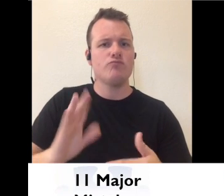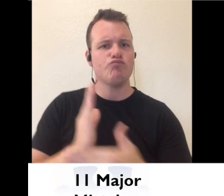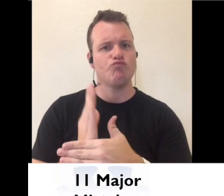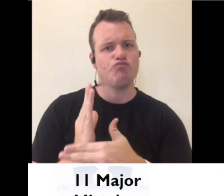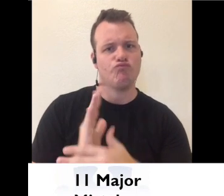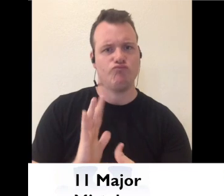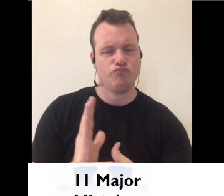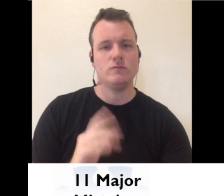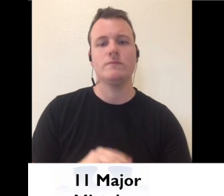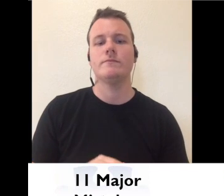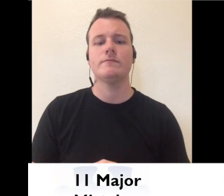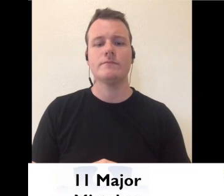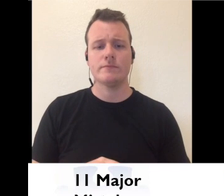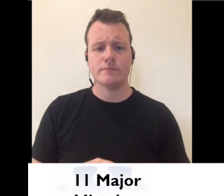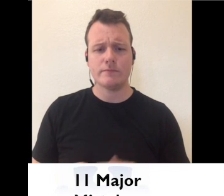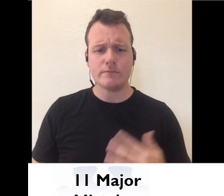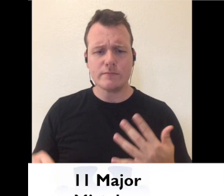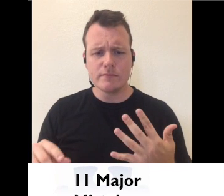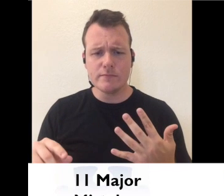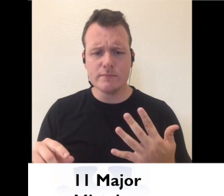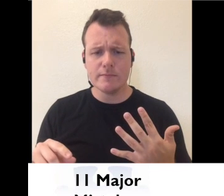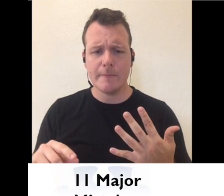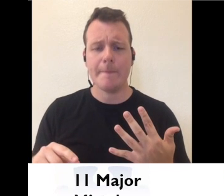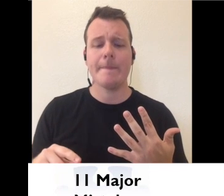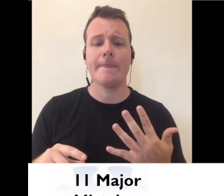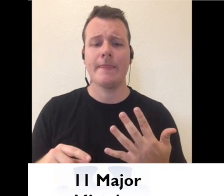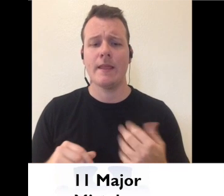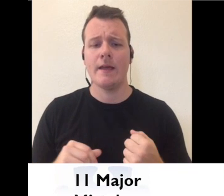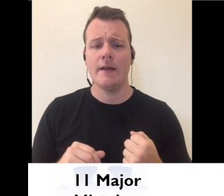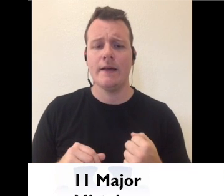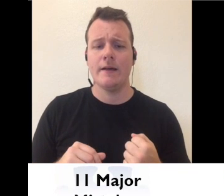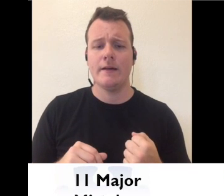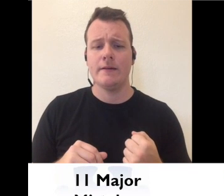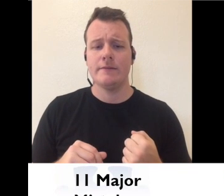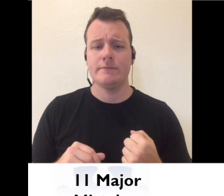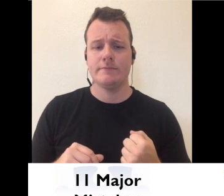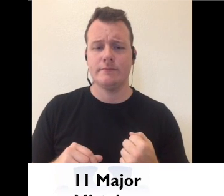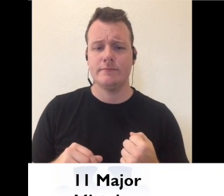talked about that already one of the things that some investors don't like is-